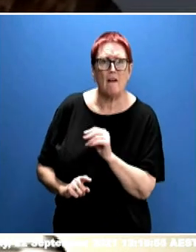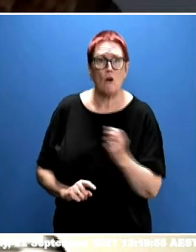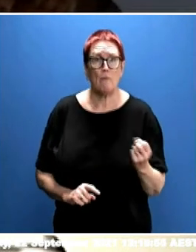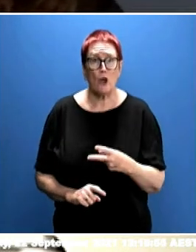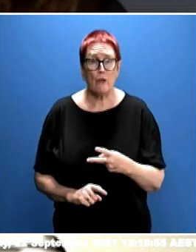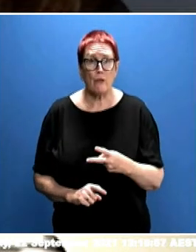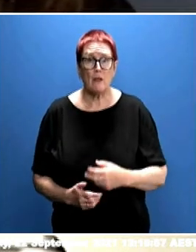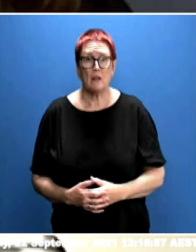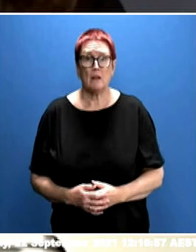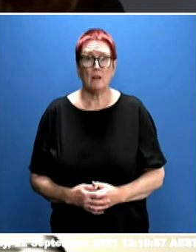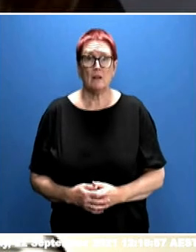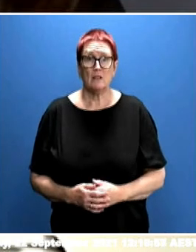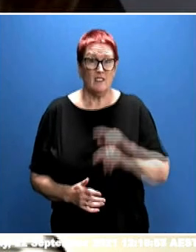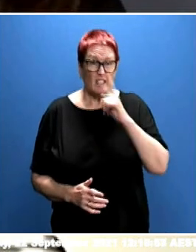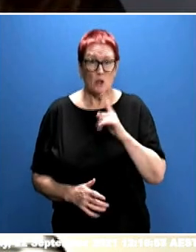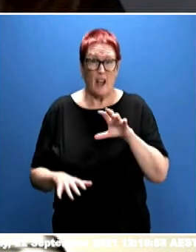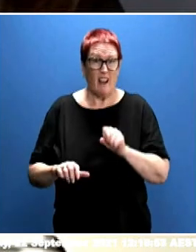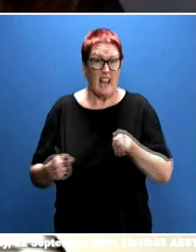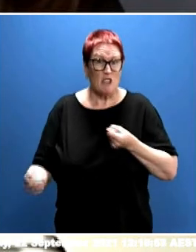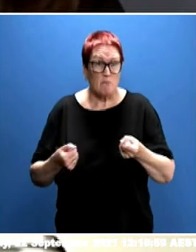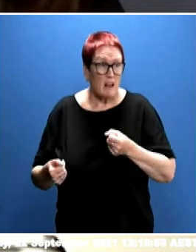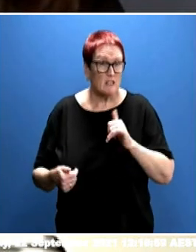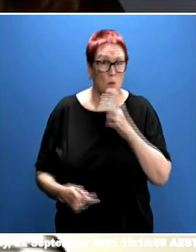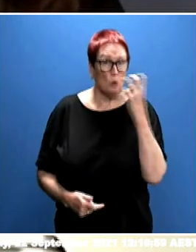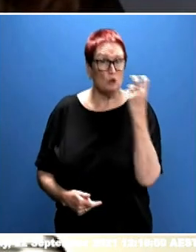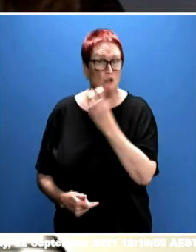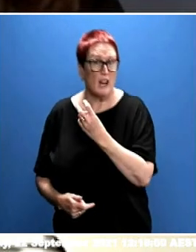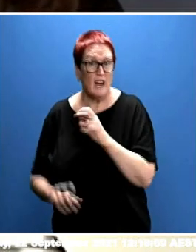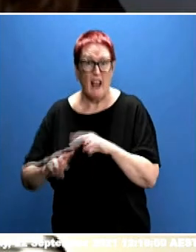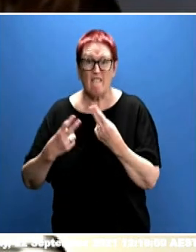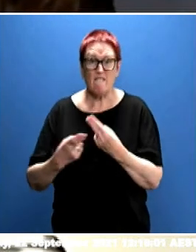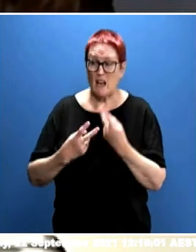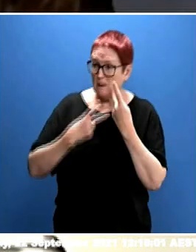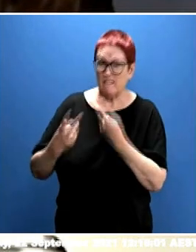You won't be able to get public transport to the facility for the family to be able to go to visit.